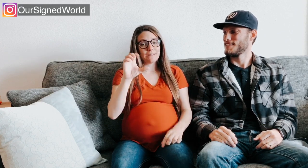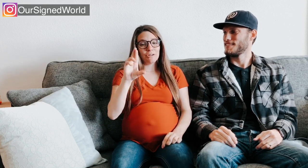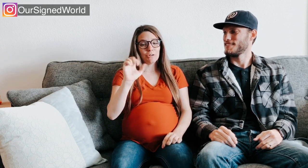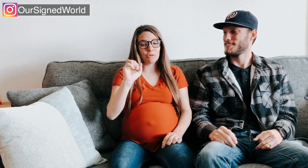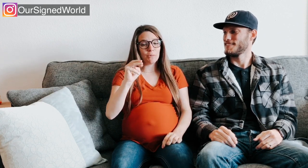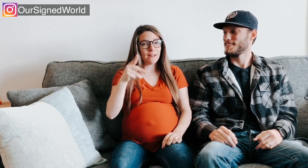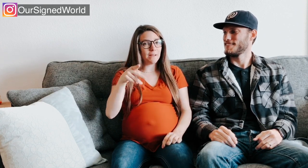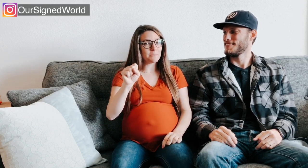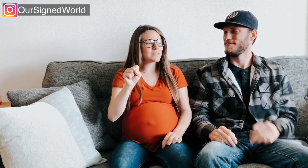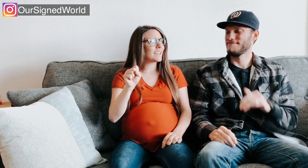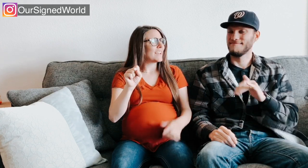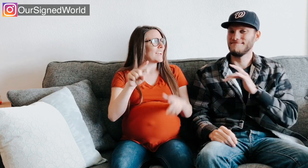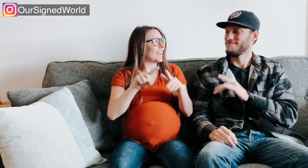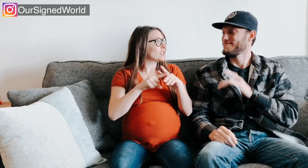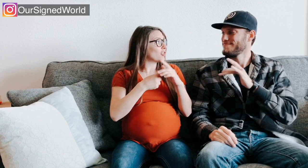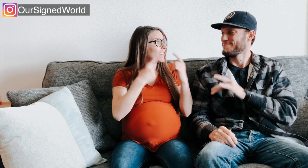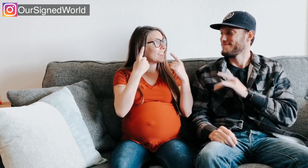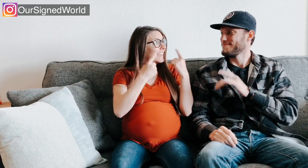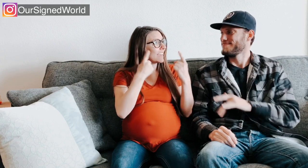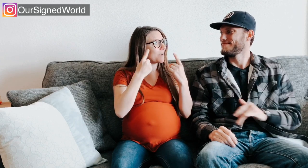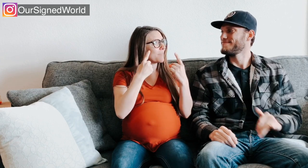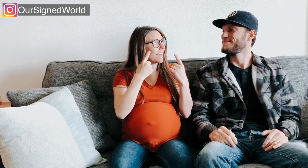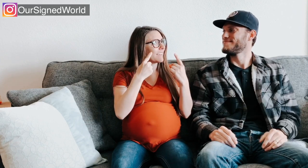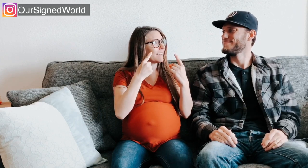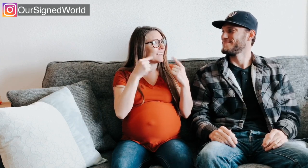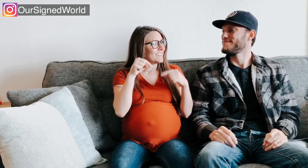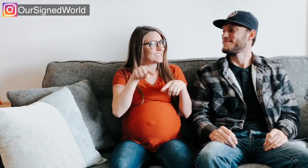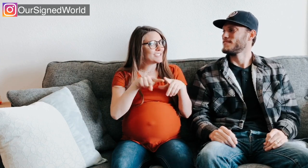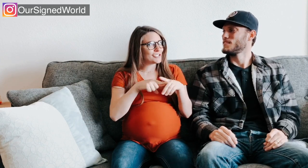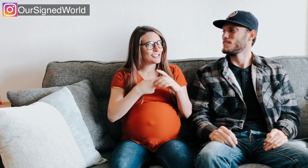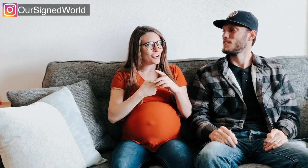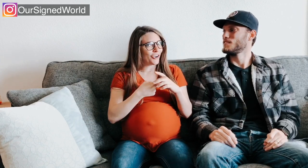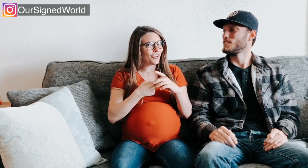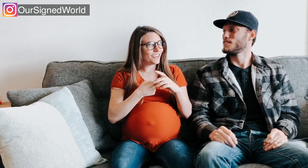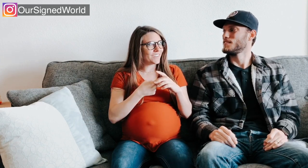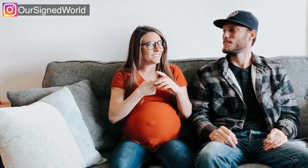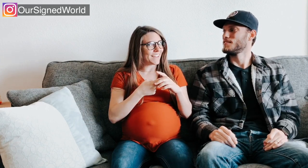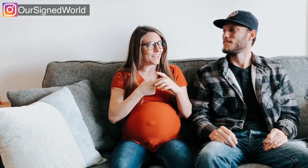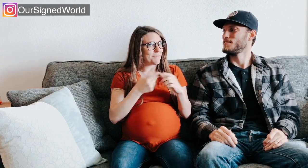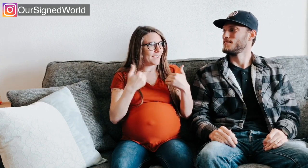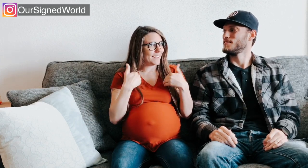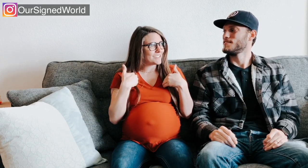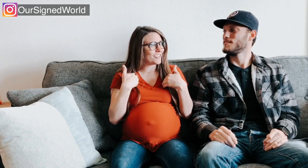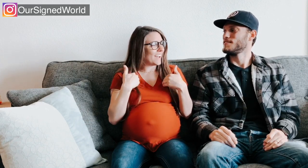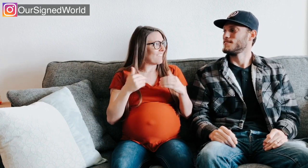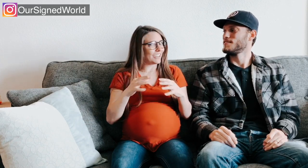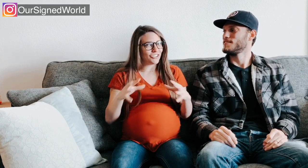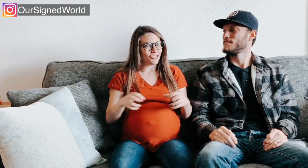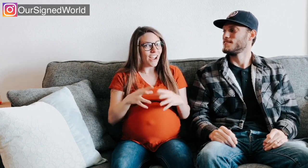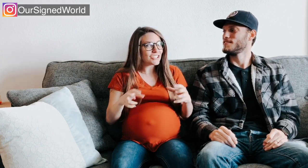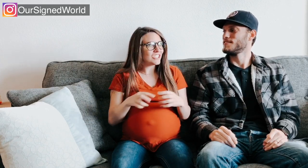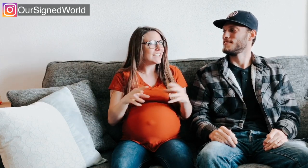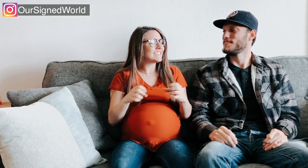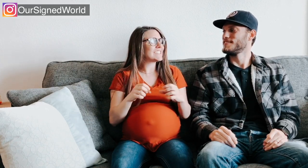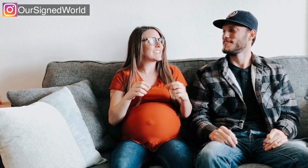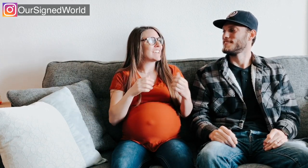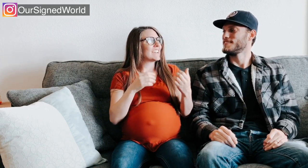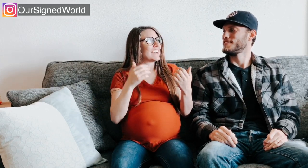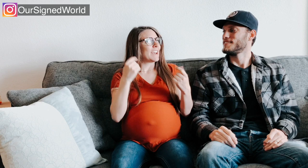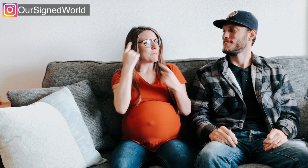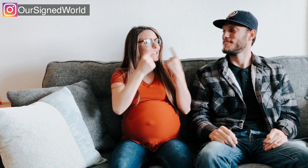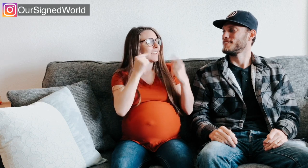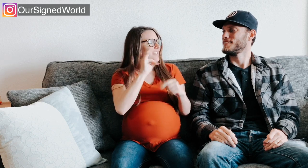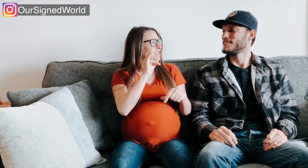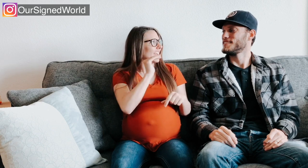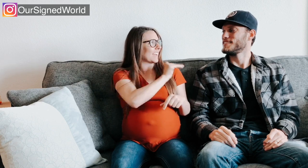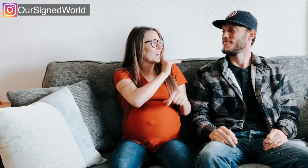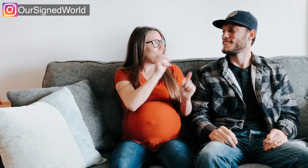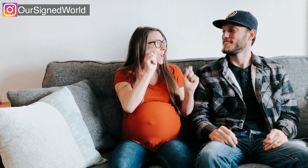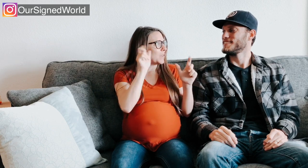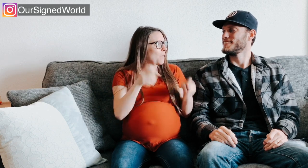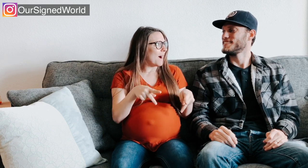cramps and I started thinking, is this the start? Will I start having real contractions? I was thinking I should